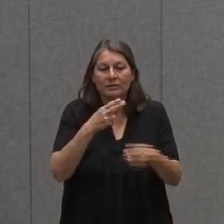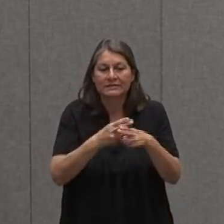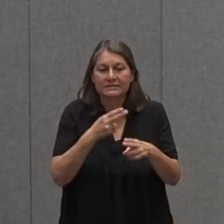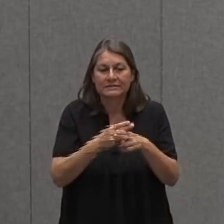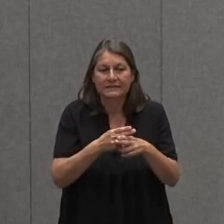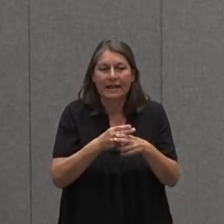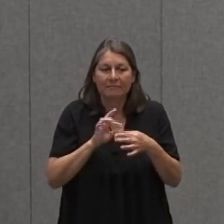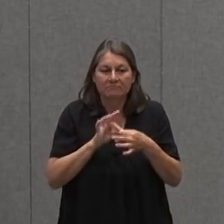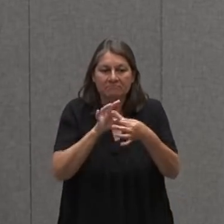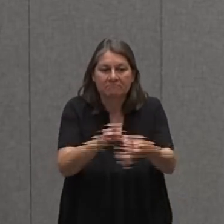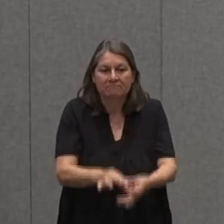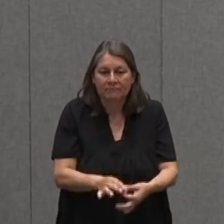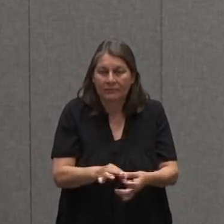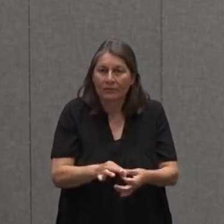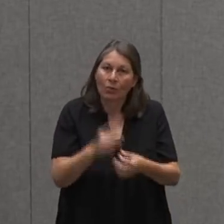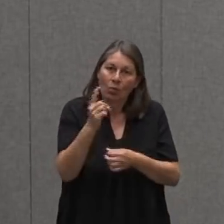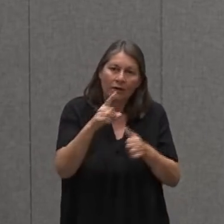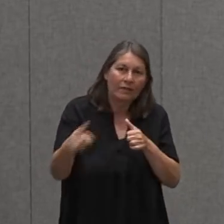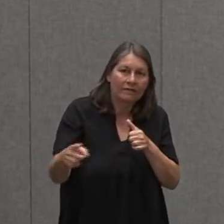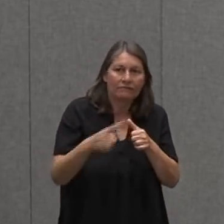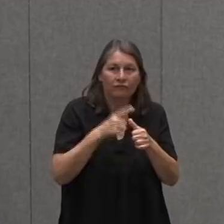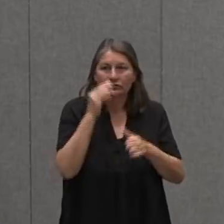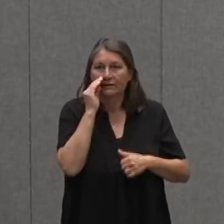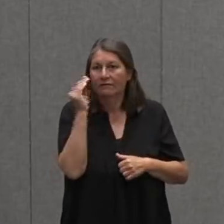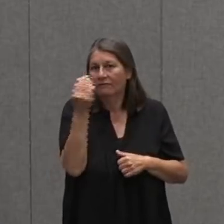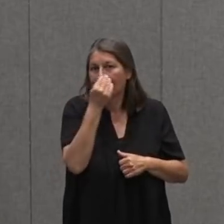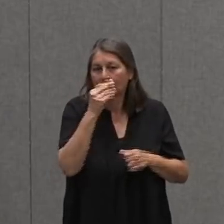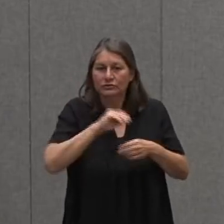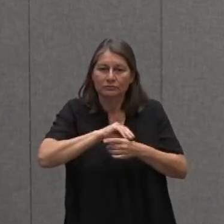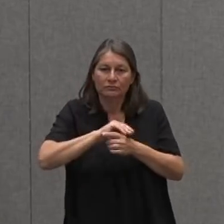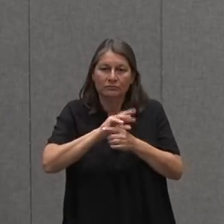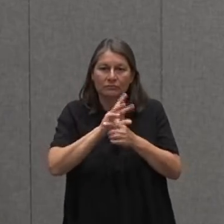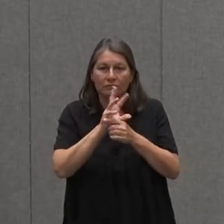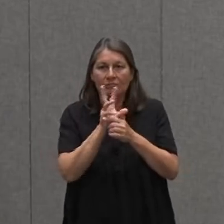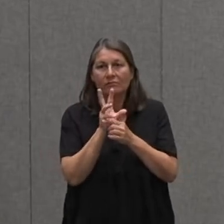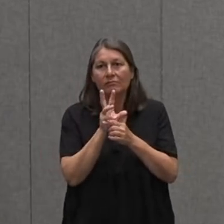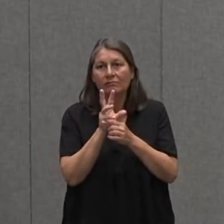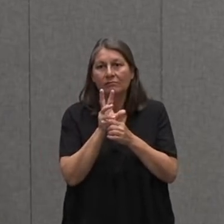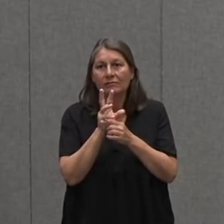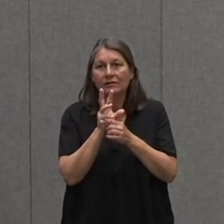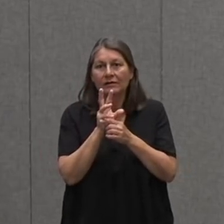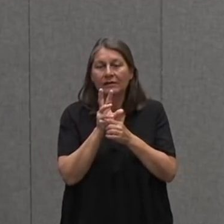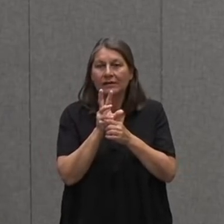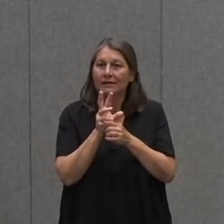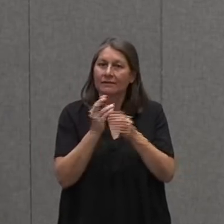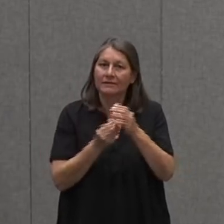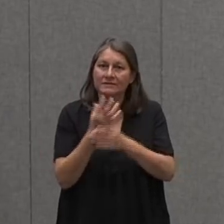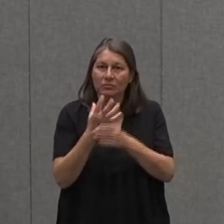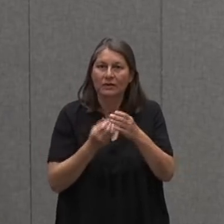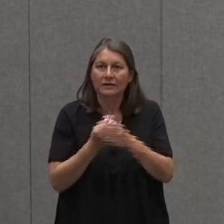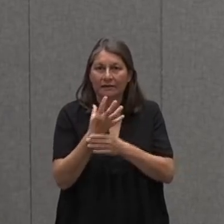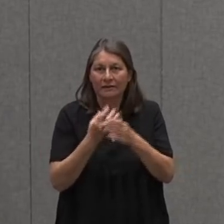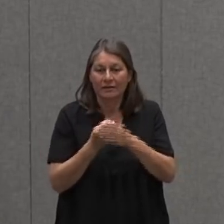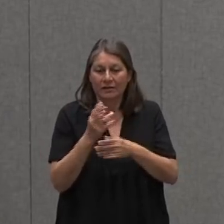"one of the first flowers to bloom in the spring, "the wild ground phlox, which also goes by the